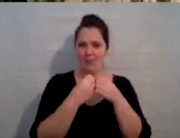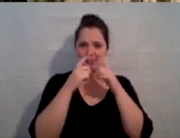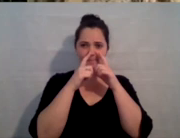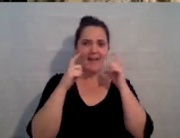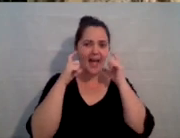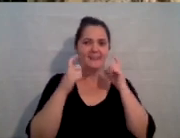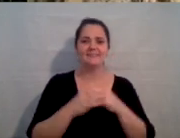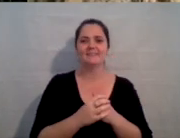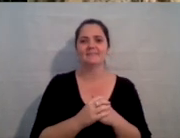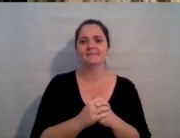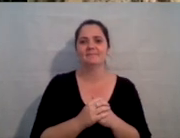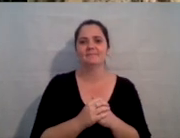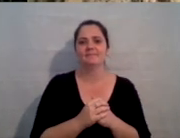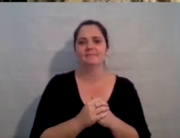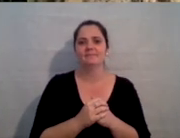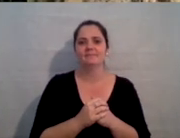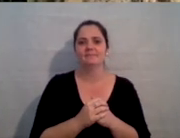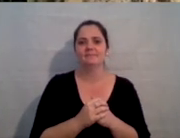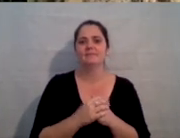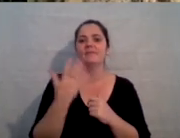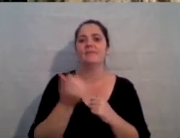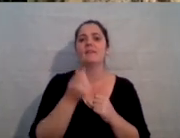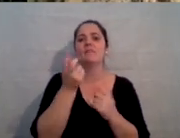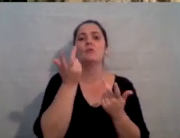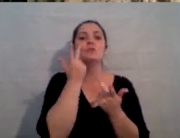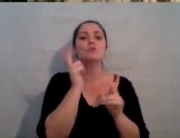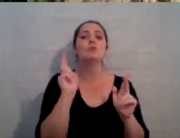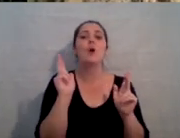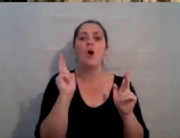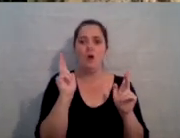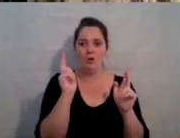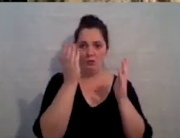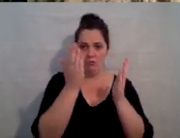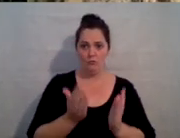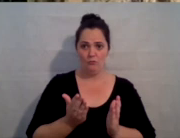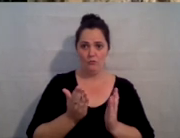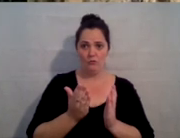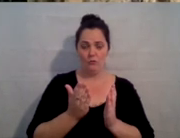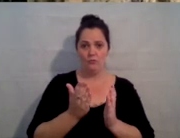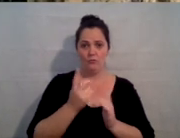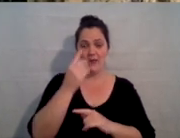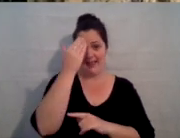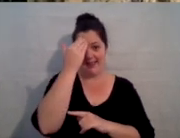Okay so I've got the overall layout again, her head is moving back in that direction alright so there you have